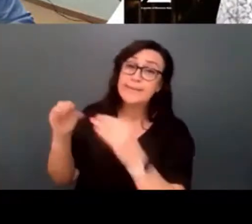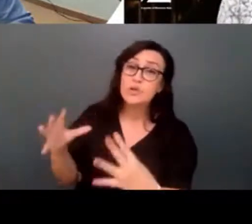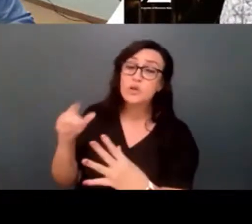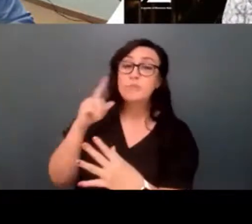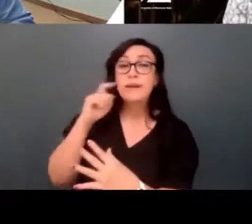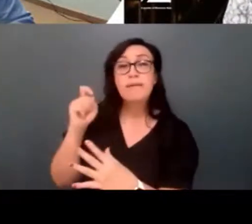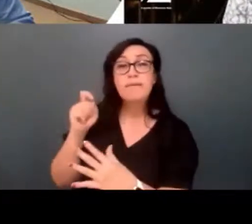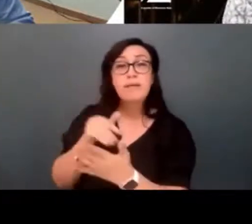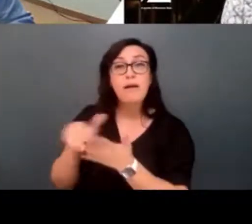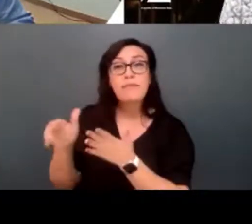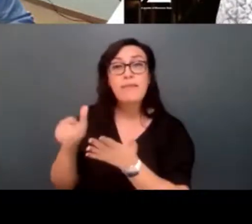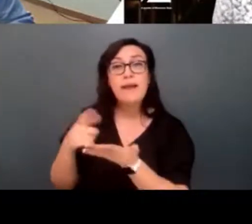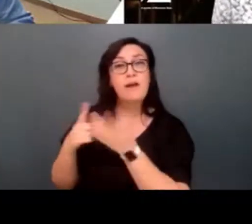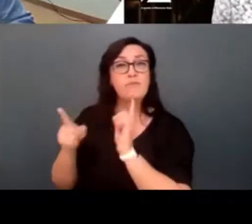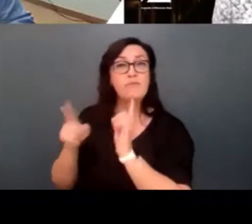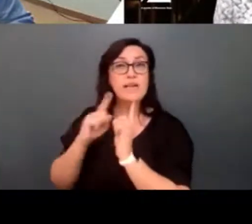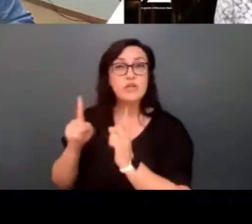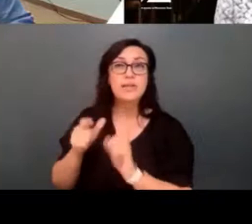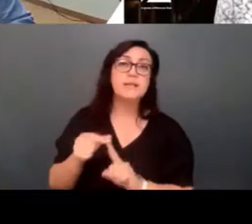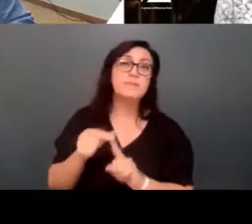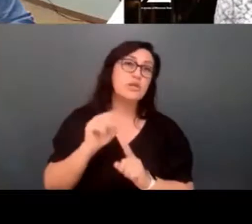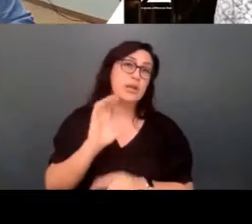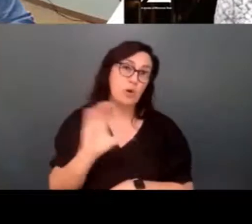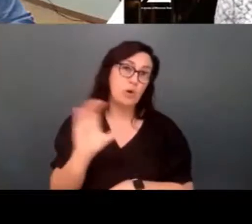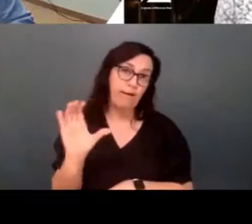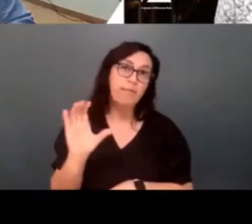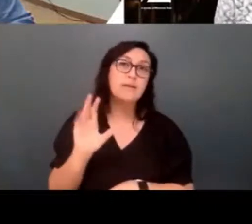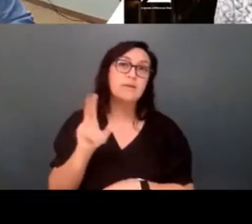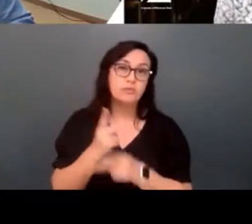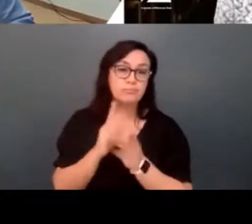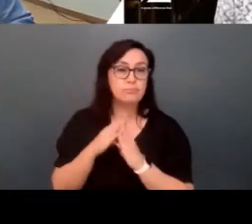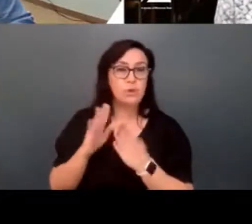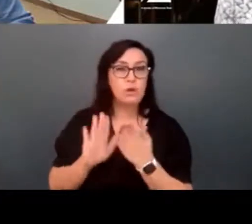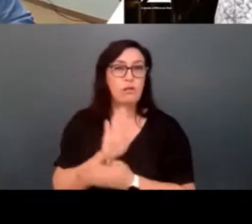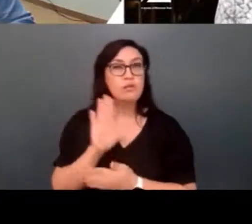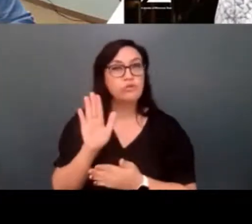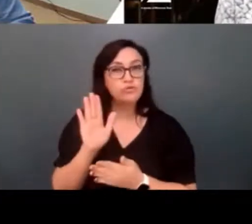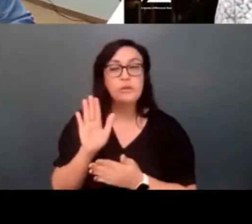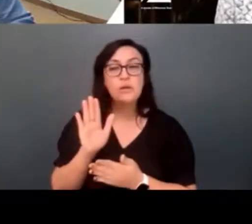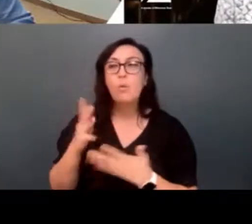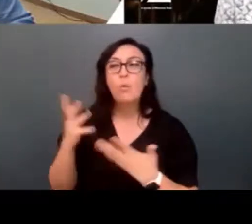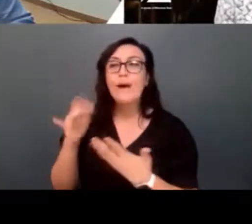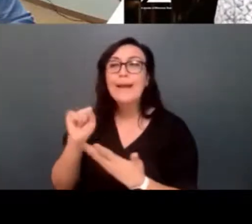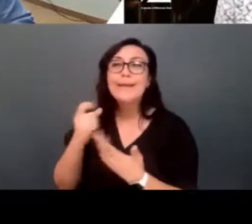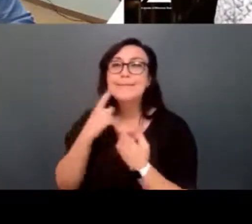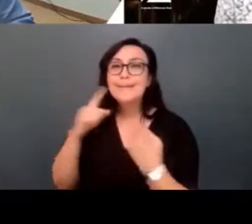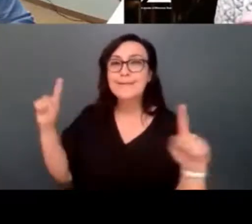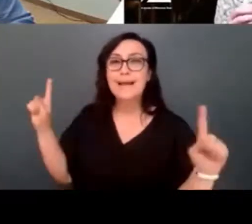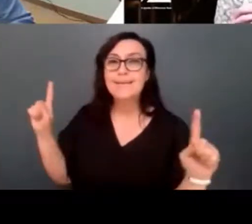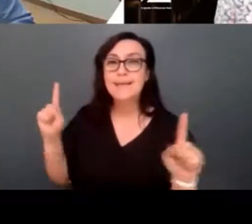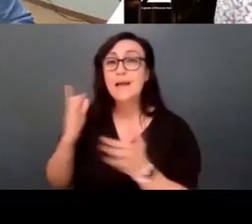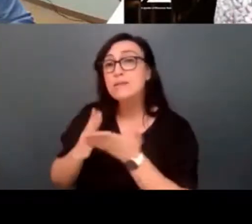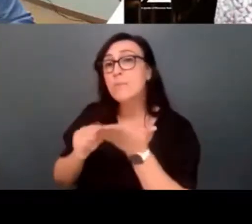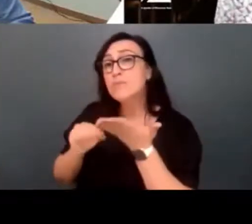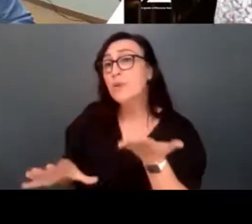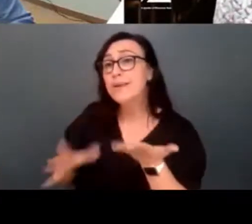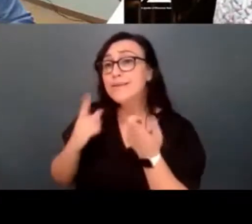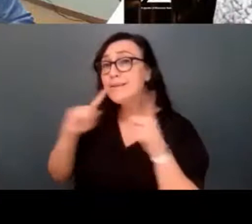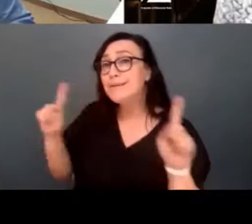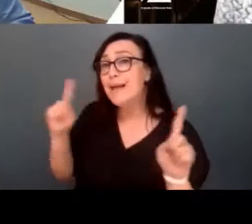particularly at community colleges, of what is success for some students. Success at that moment is just passing their math class.